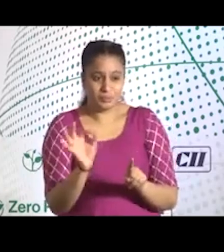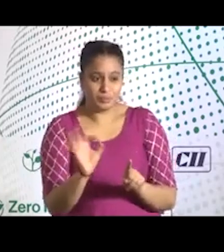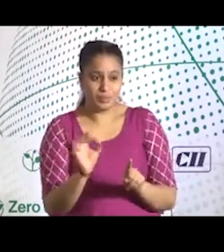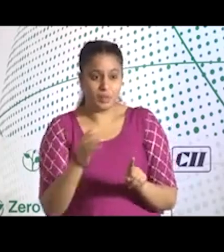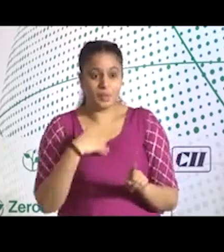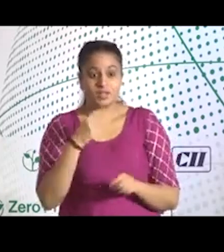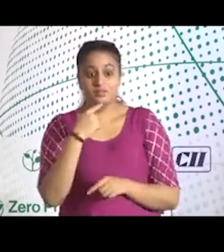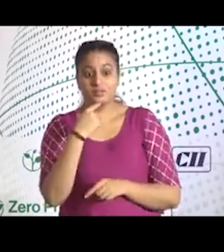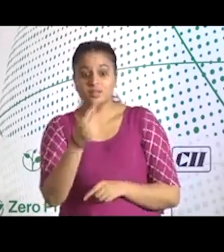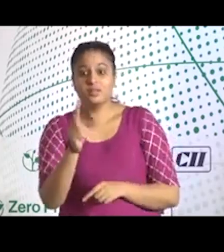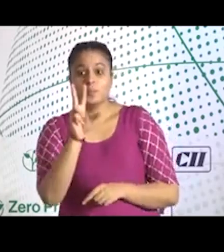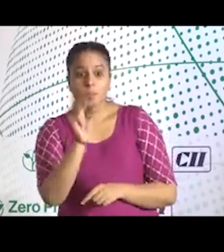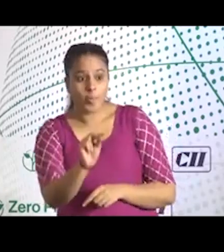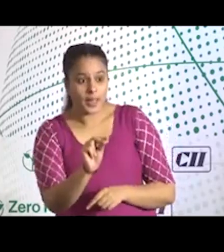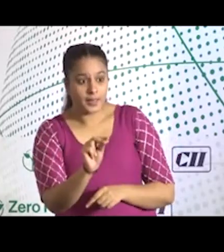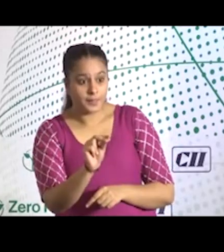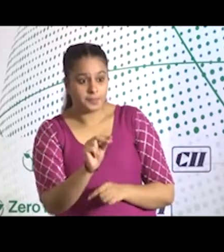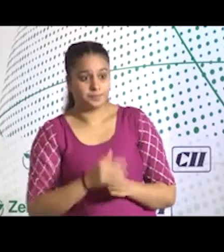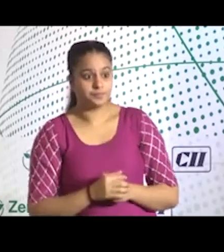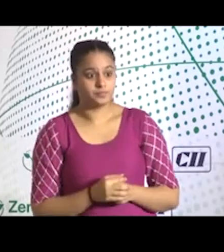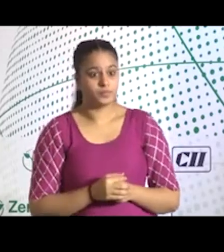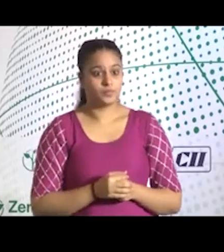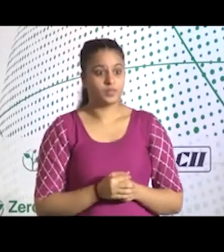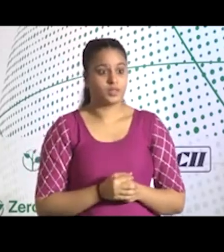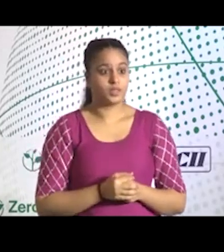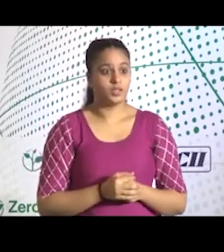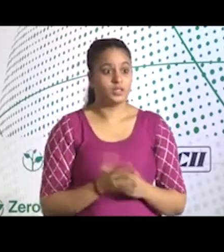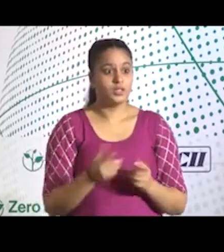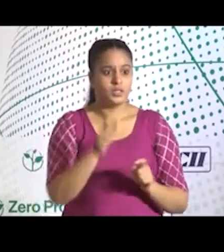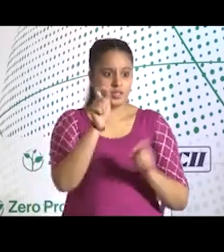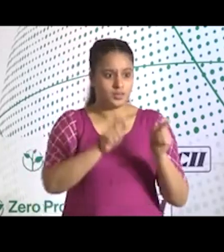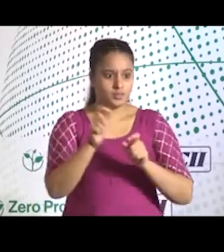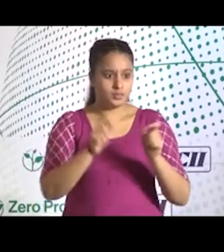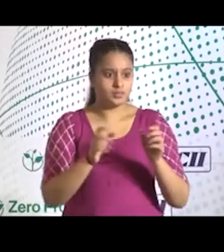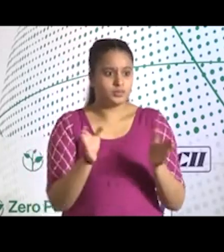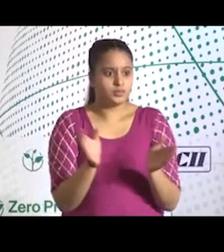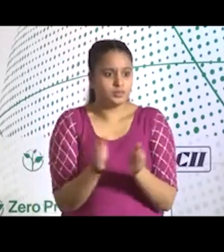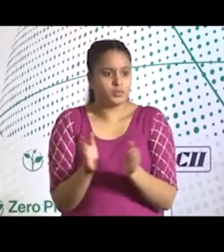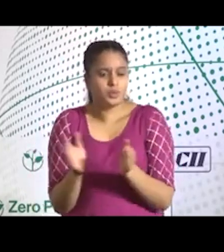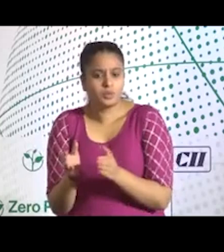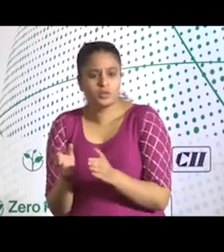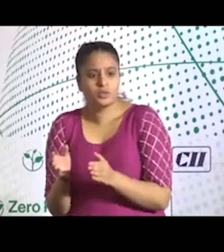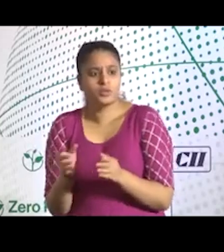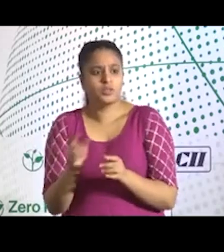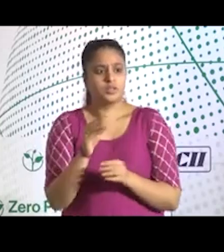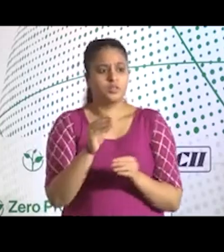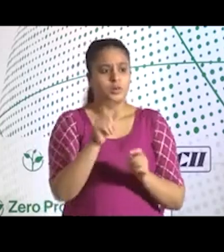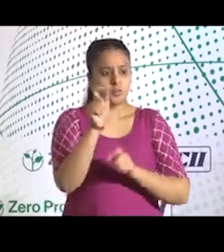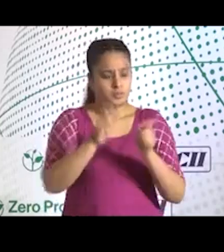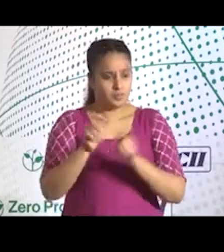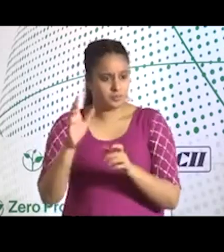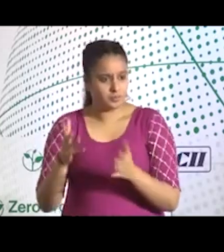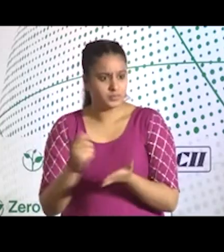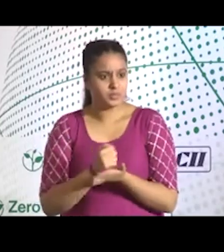and you go to a hungry, smaller fellow who is willing to actually build it, of course it might take a little more time,